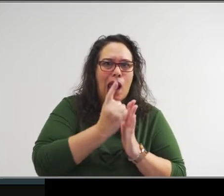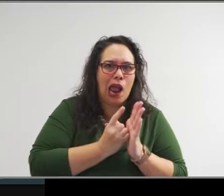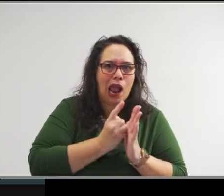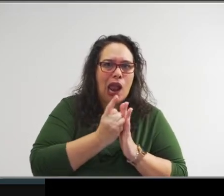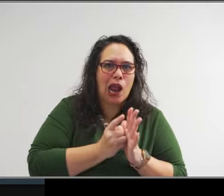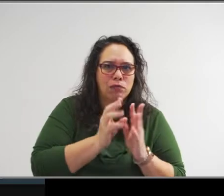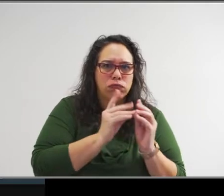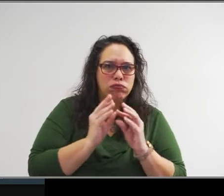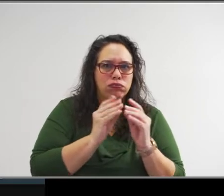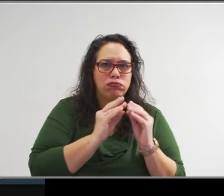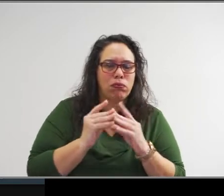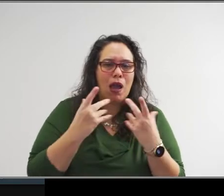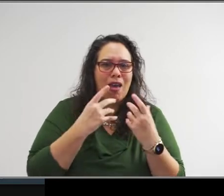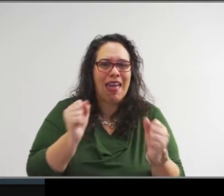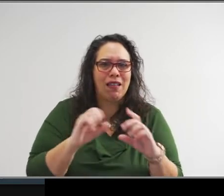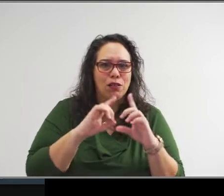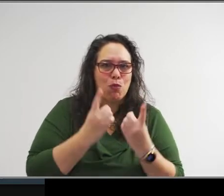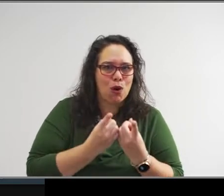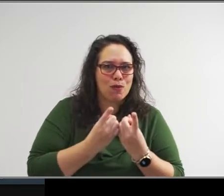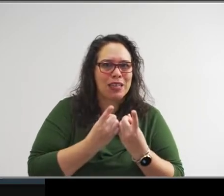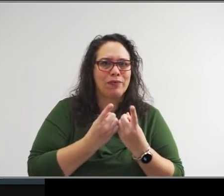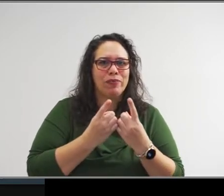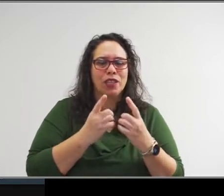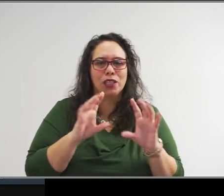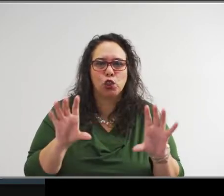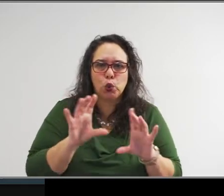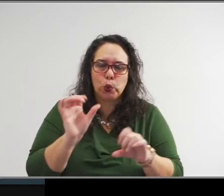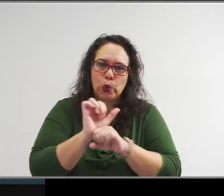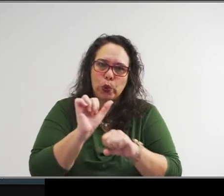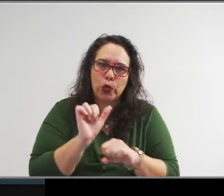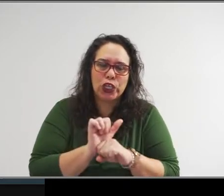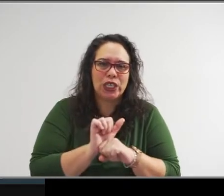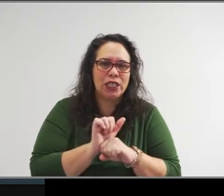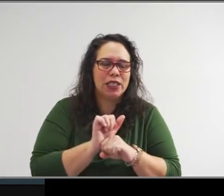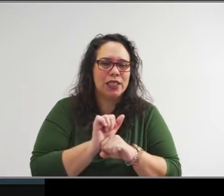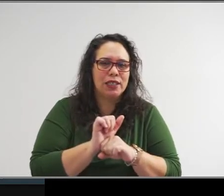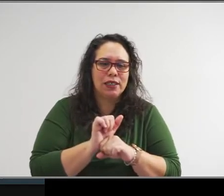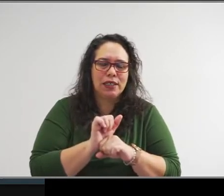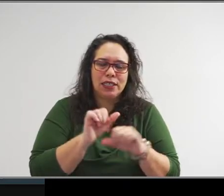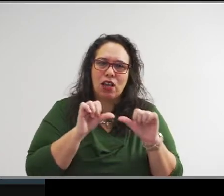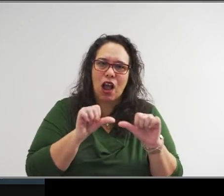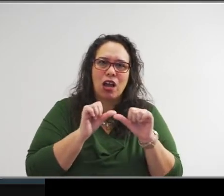with the health department always to do this work it's a constant reassessment.